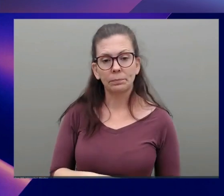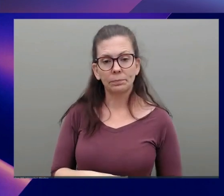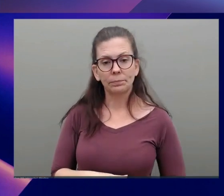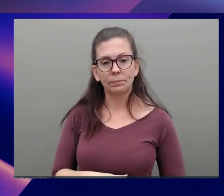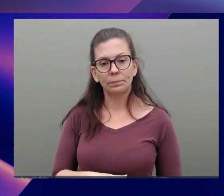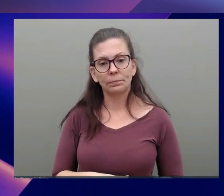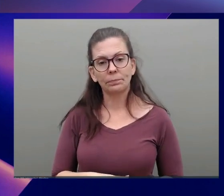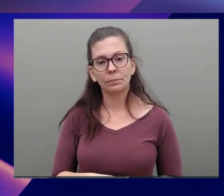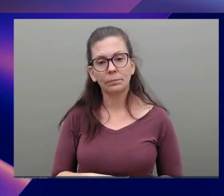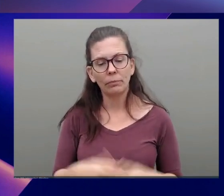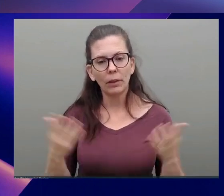Oh, come back here, drone.